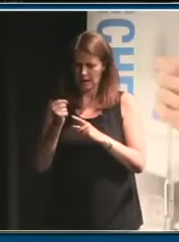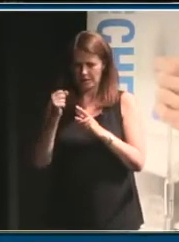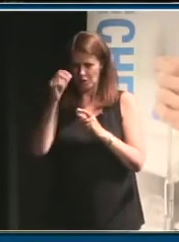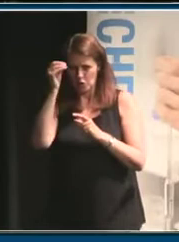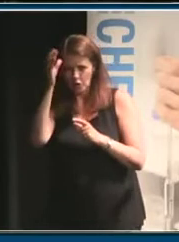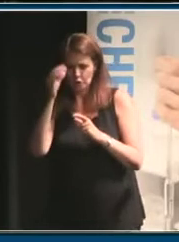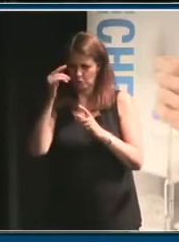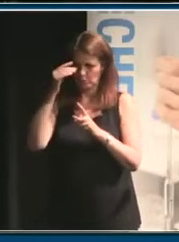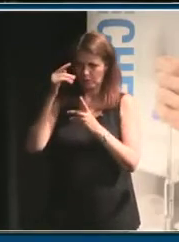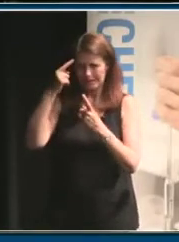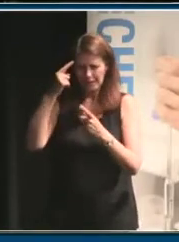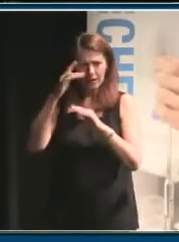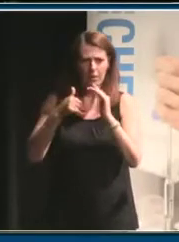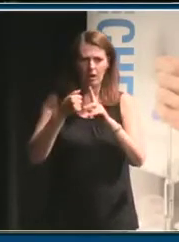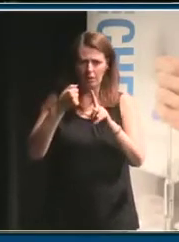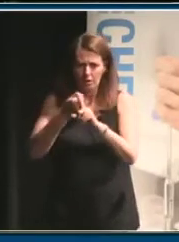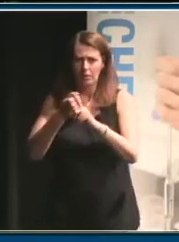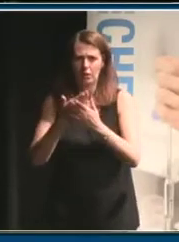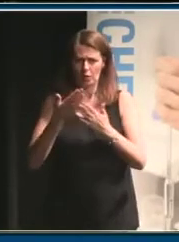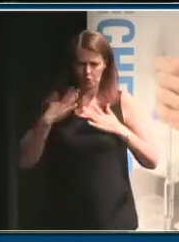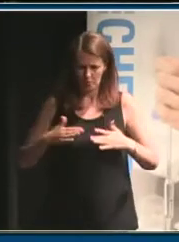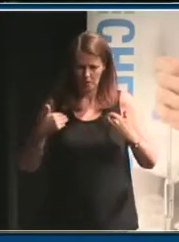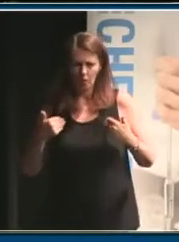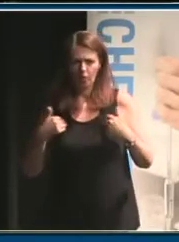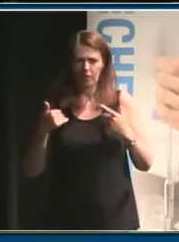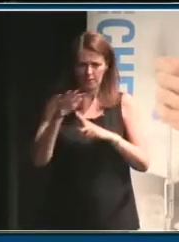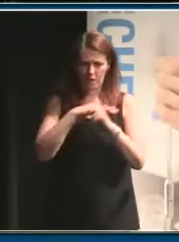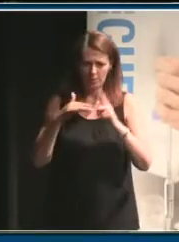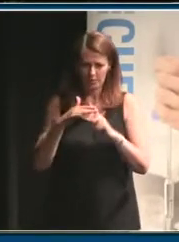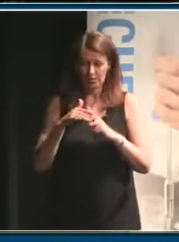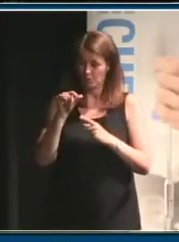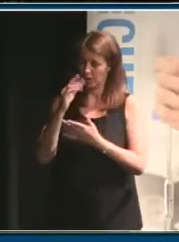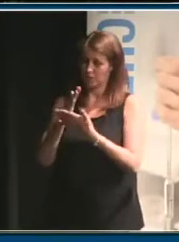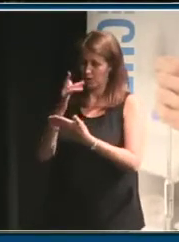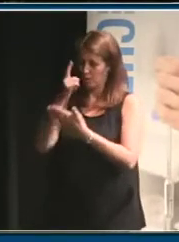health and the environment and all we can do is worry about the landfills someday in the future.